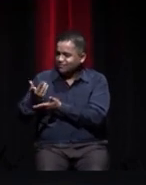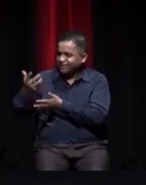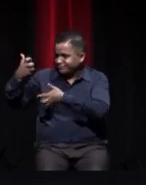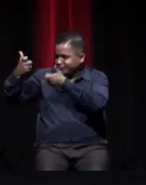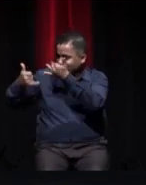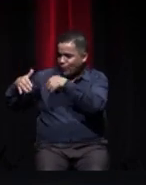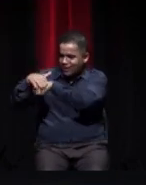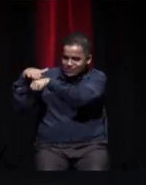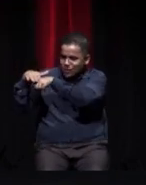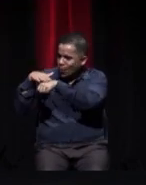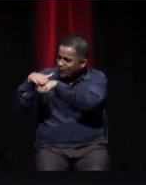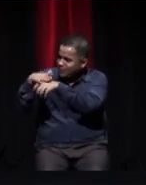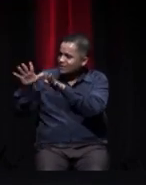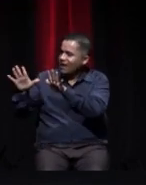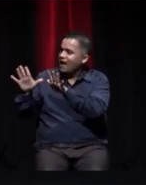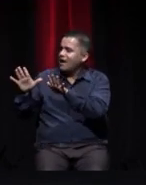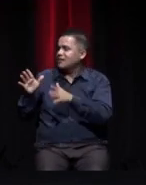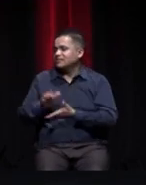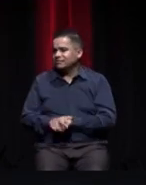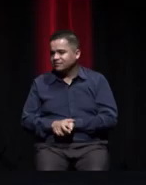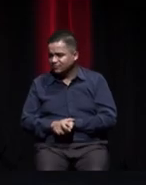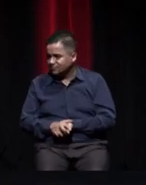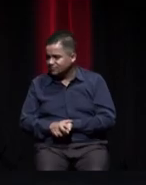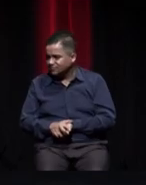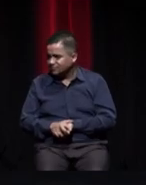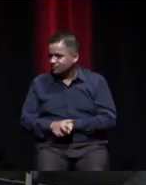We're too pleasure-oriented.